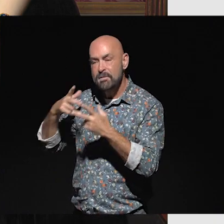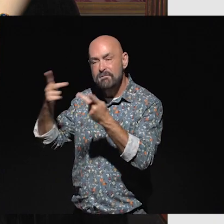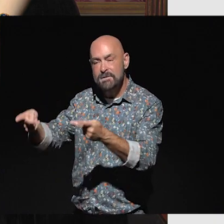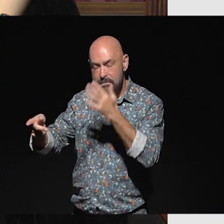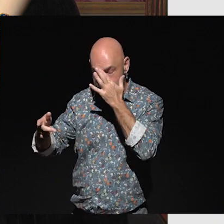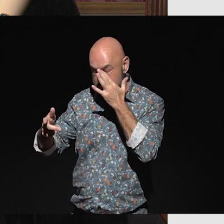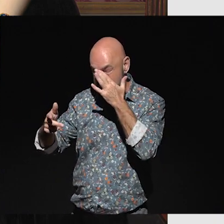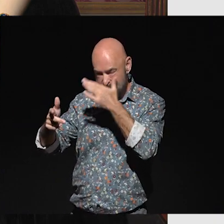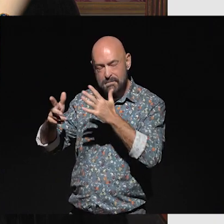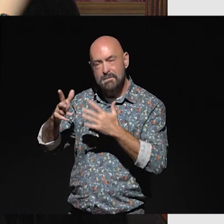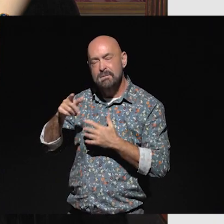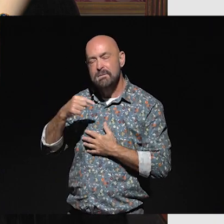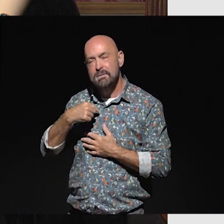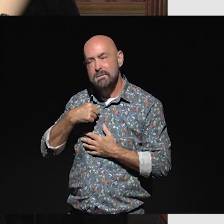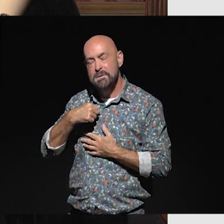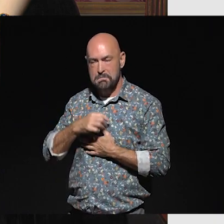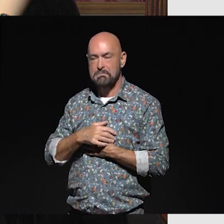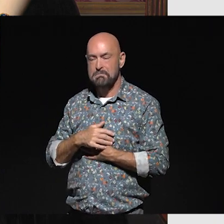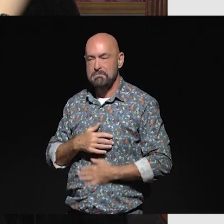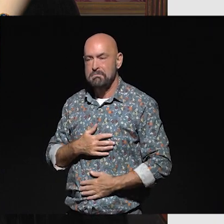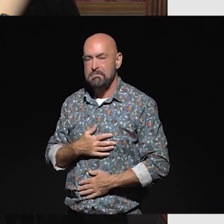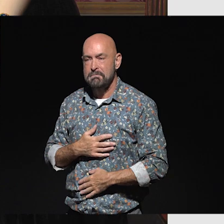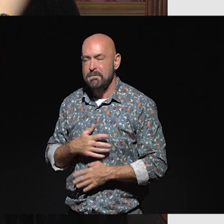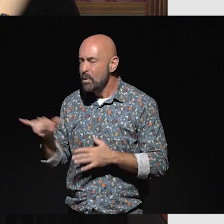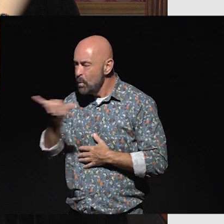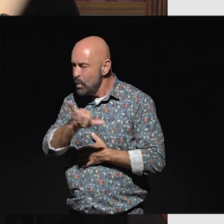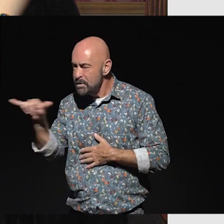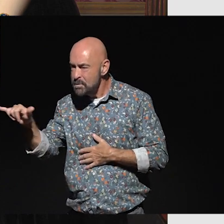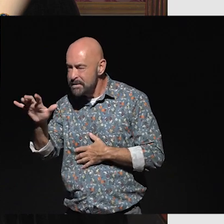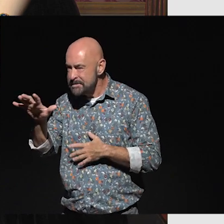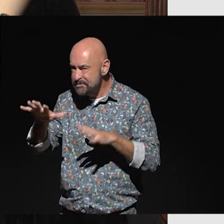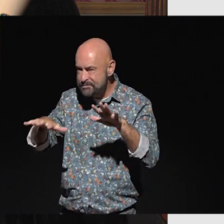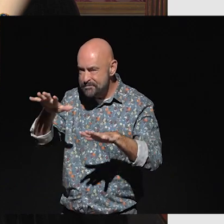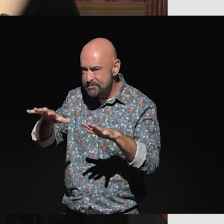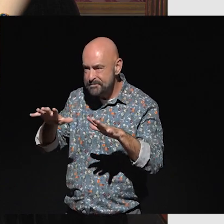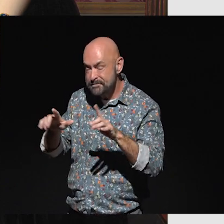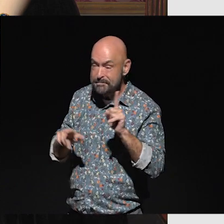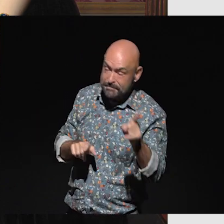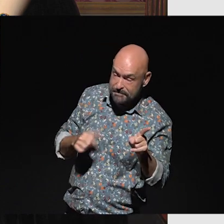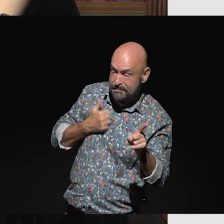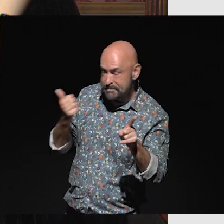I defy you to decide which one, theirs or ours, is more perfectly painted.